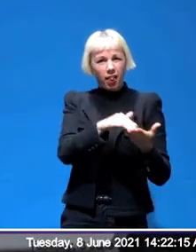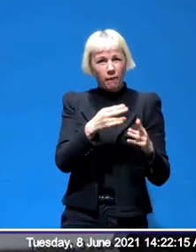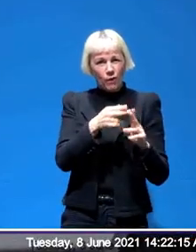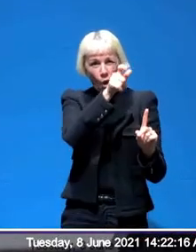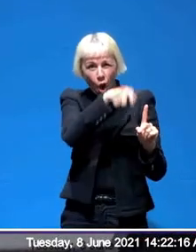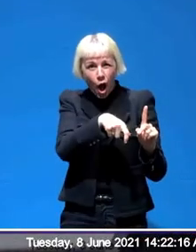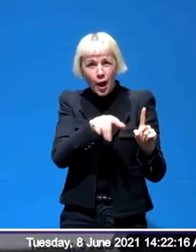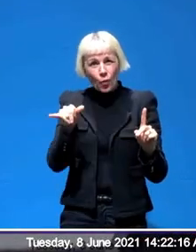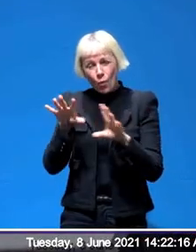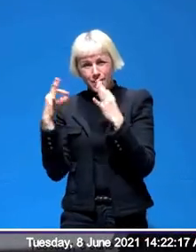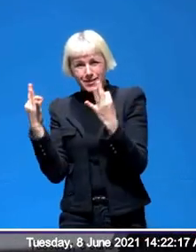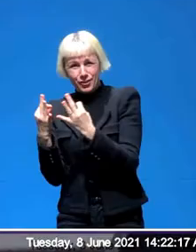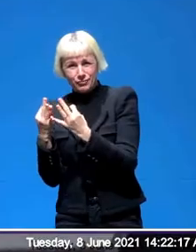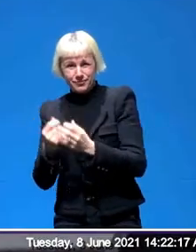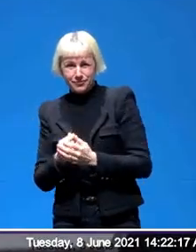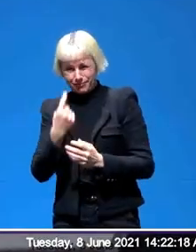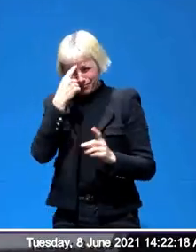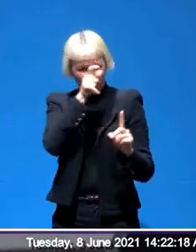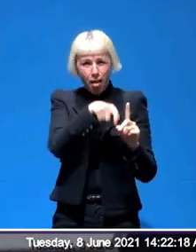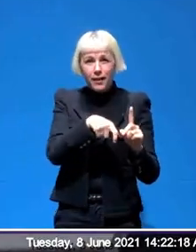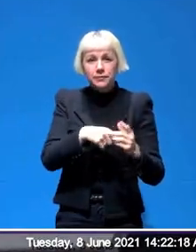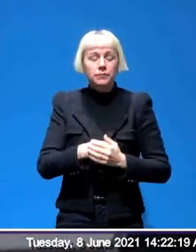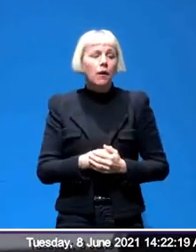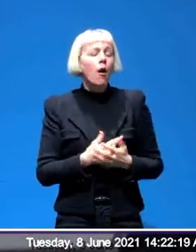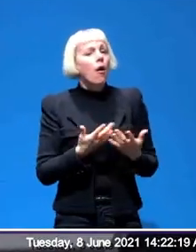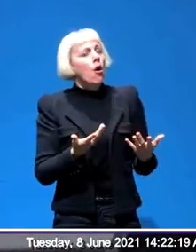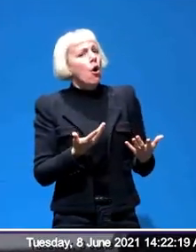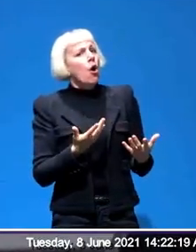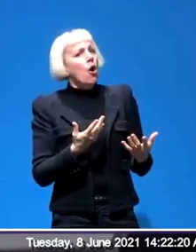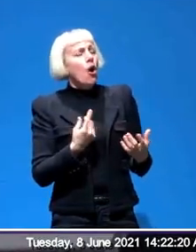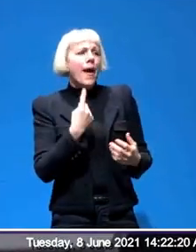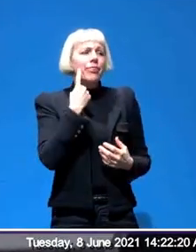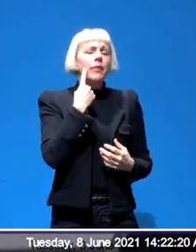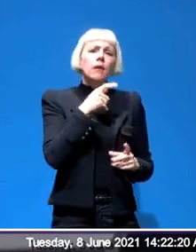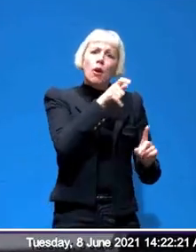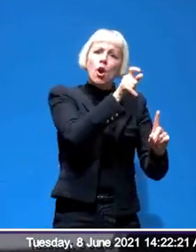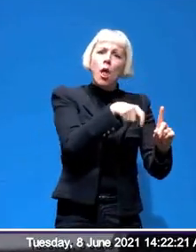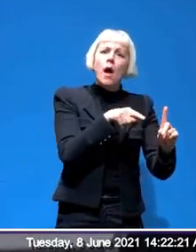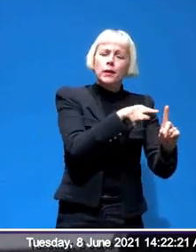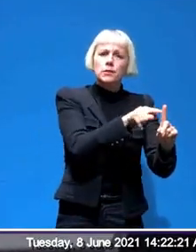Well, yes, I believe so, because it addresses what can happen to